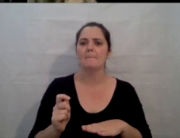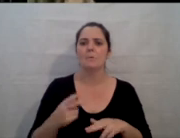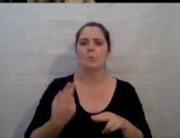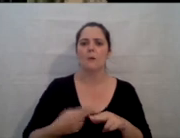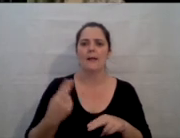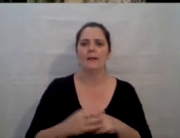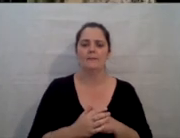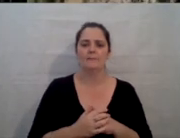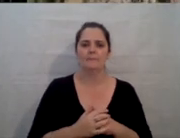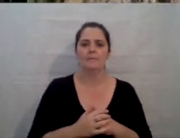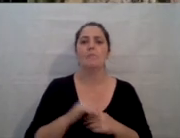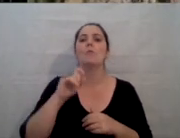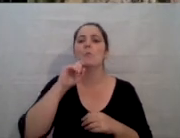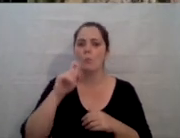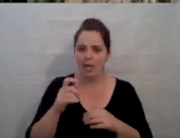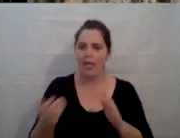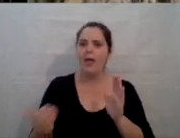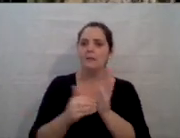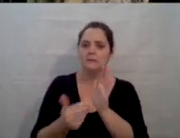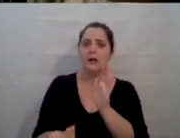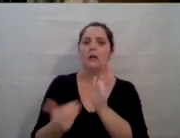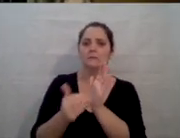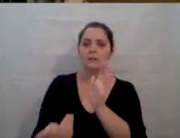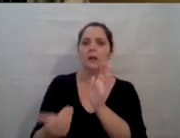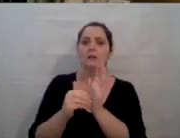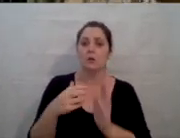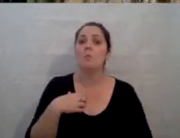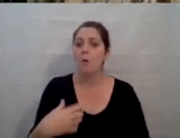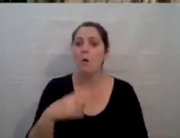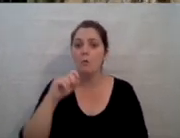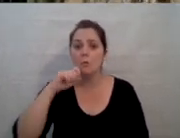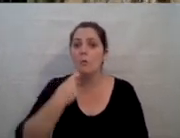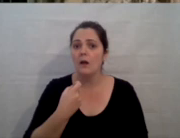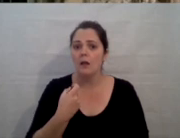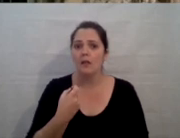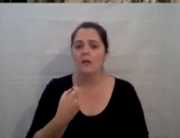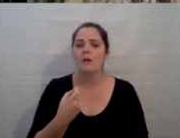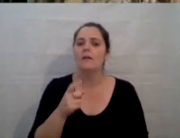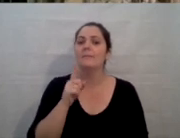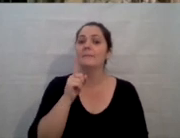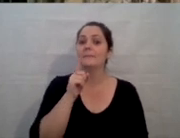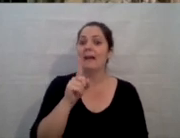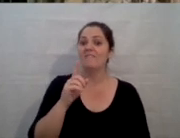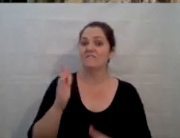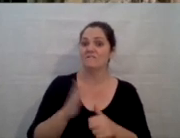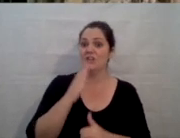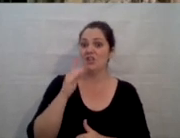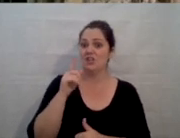Now we're going to build up more Information, more detail as we go forward but in your first steps you're finding that overall S-curve